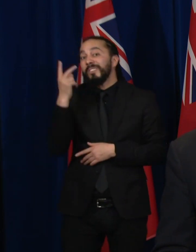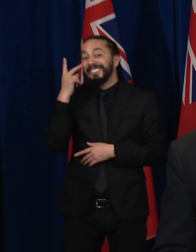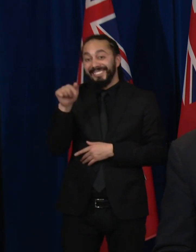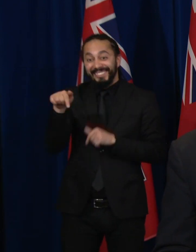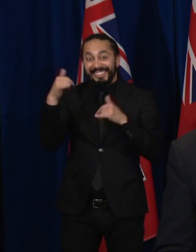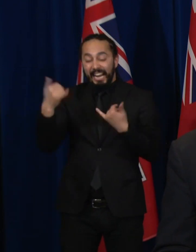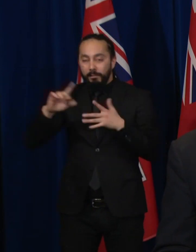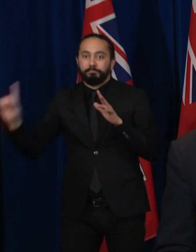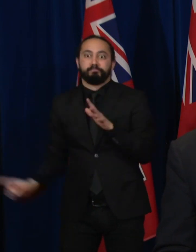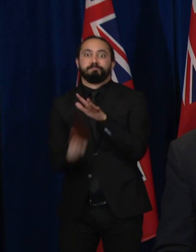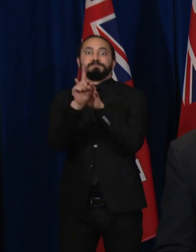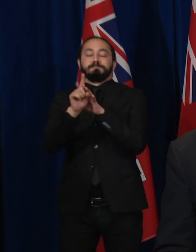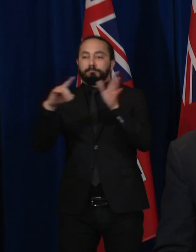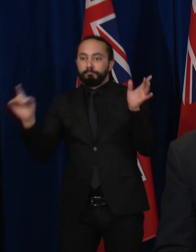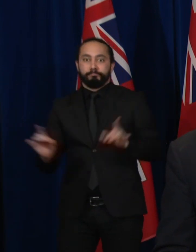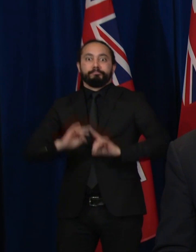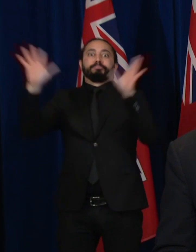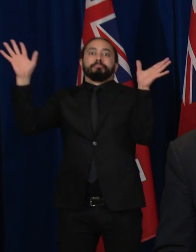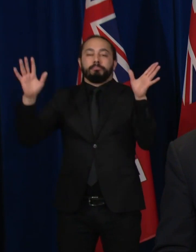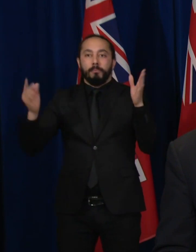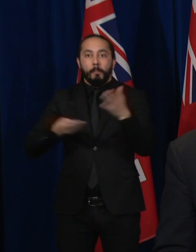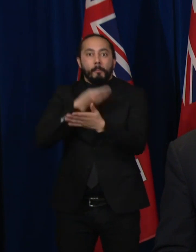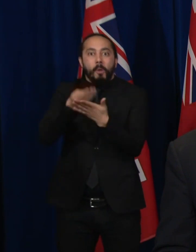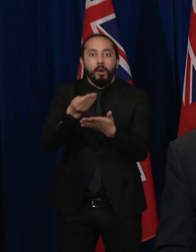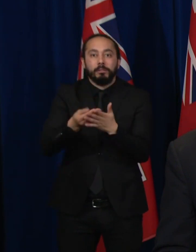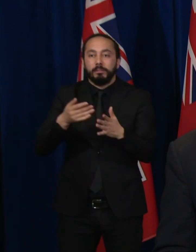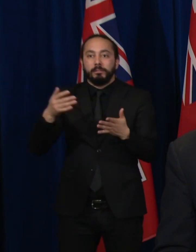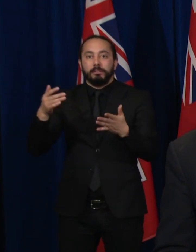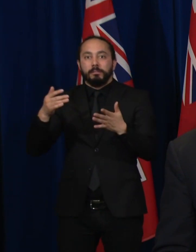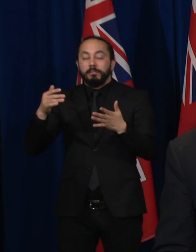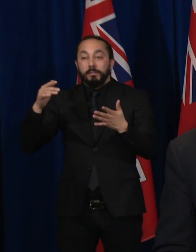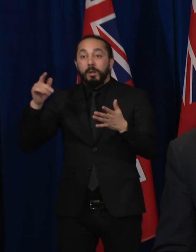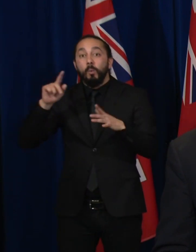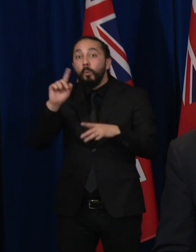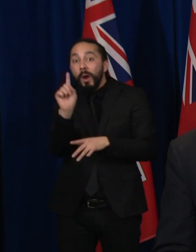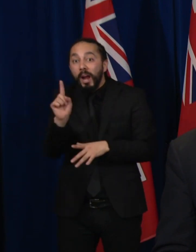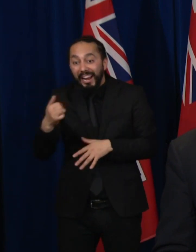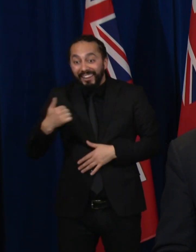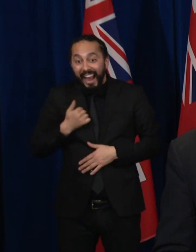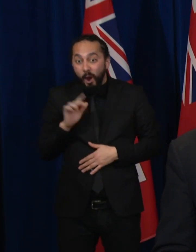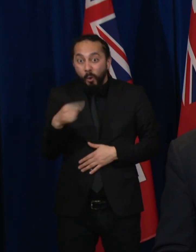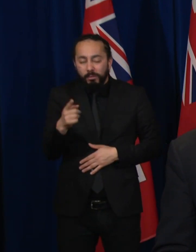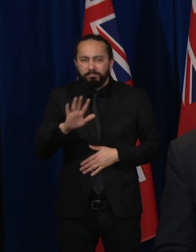fiscal interventions around the world, not just in Canada, but working its way through the House of